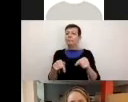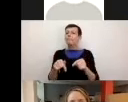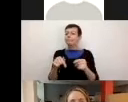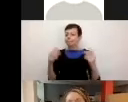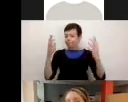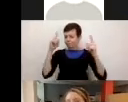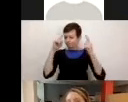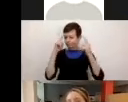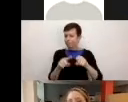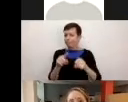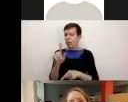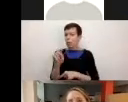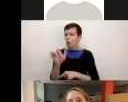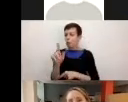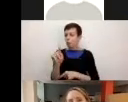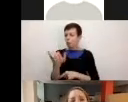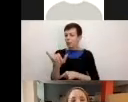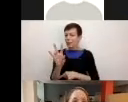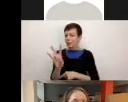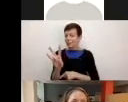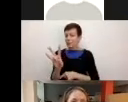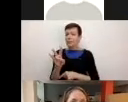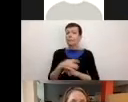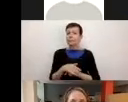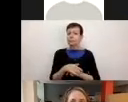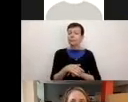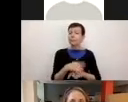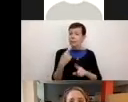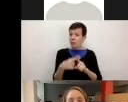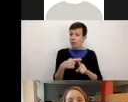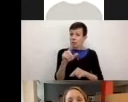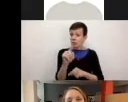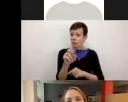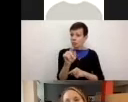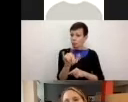It is also open to Treaty 7 First Nations artists practicing on reserves or operating